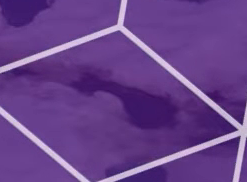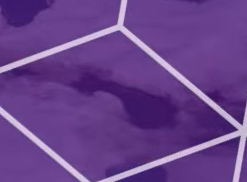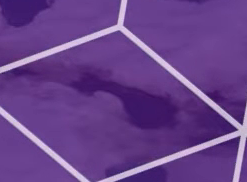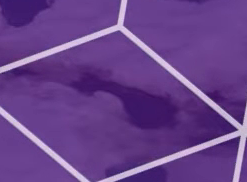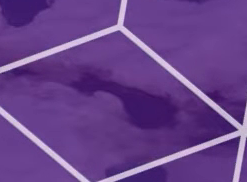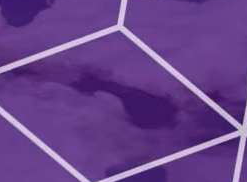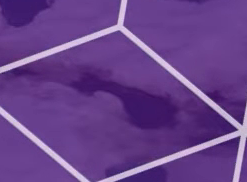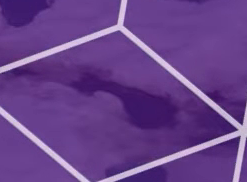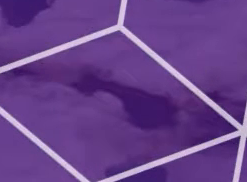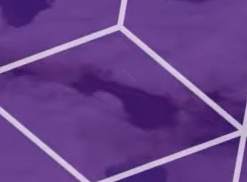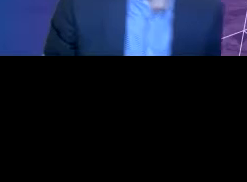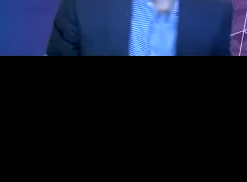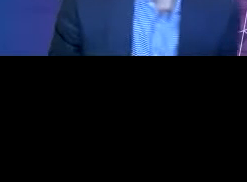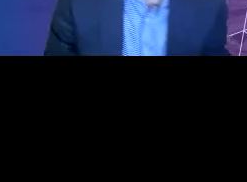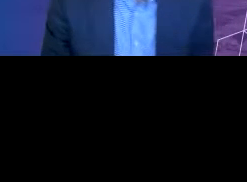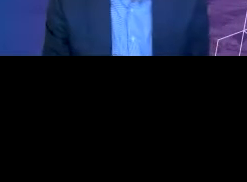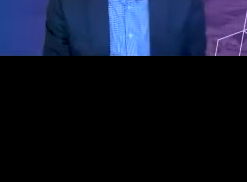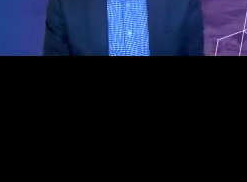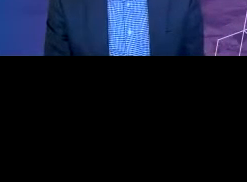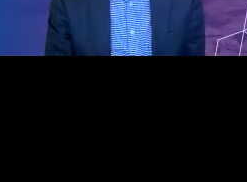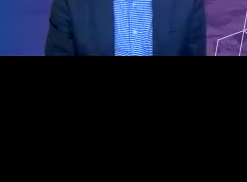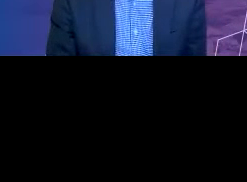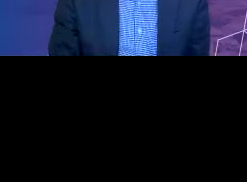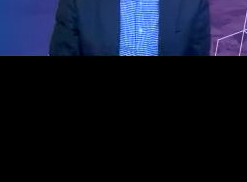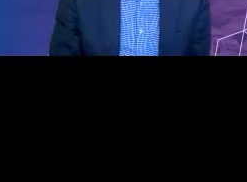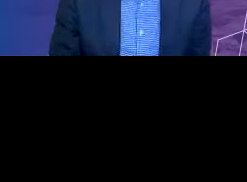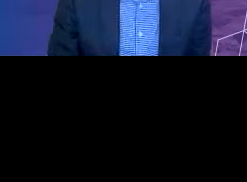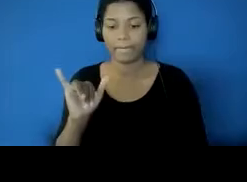Jeremy Leffler: Hello, everyone and welcome. My name is Jeremy Leffler, and I work in the Policy Office